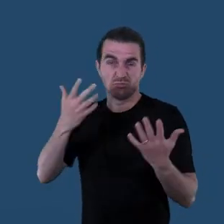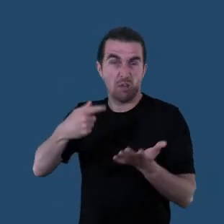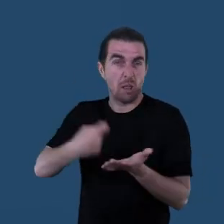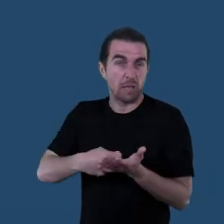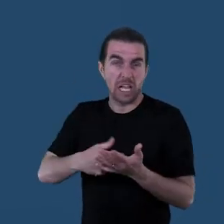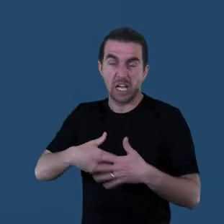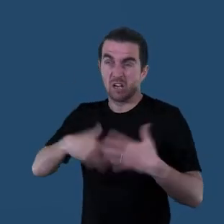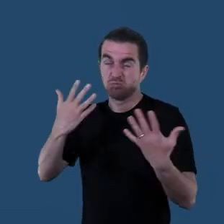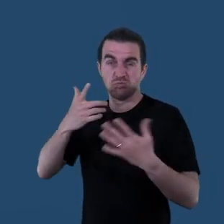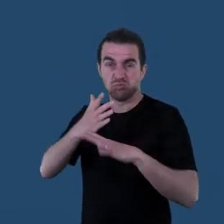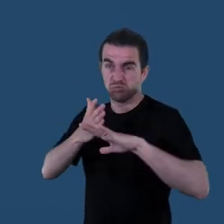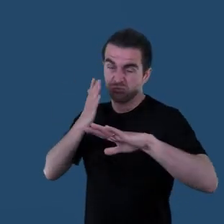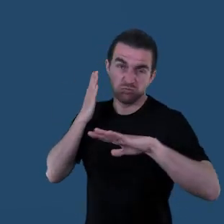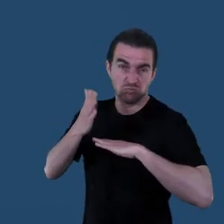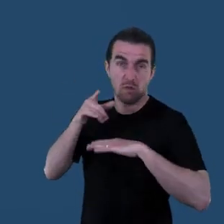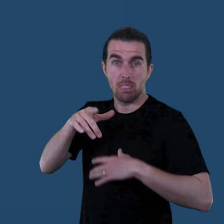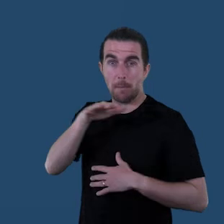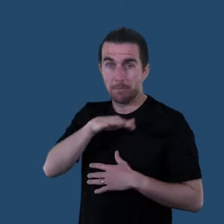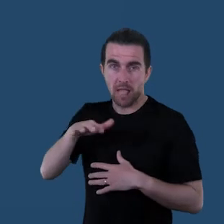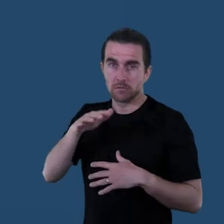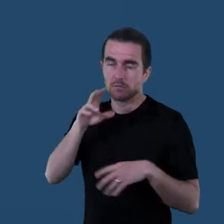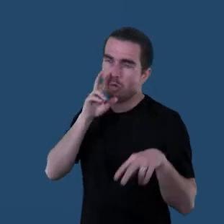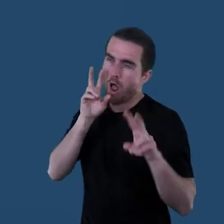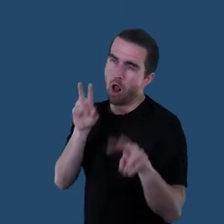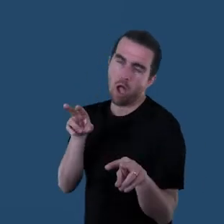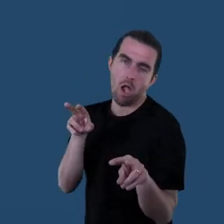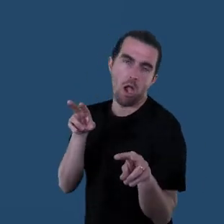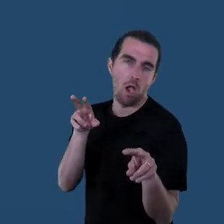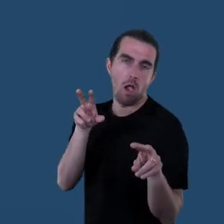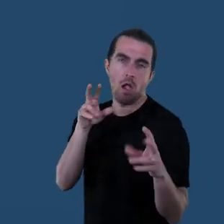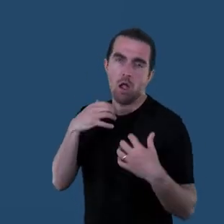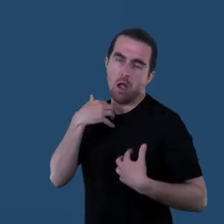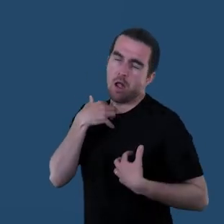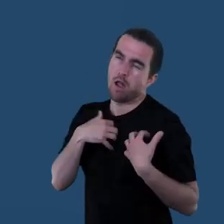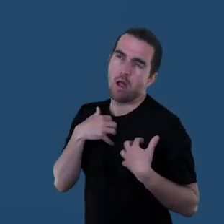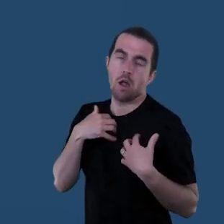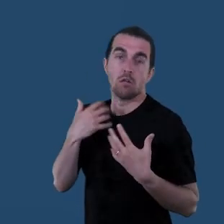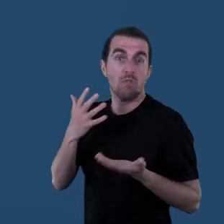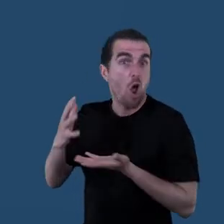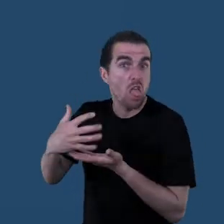is there a place or an environment you want to go and collect to your heart's content?